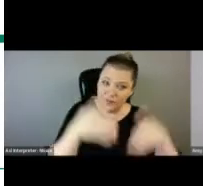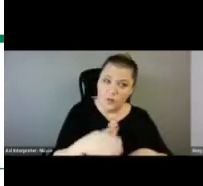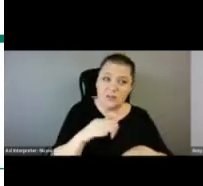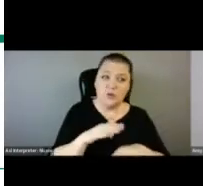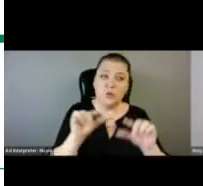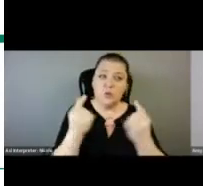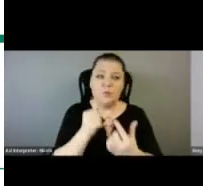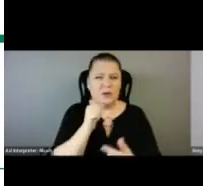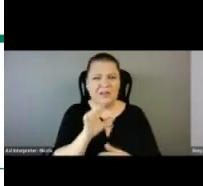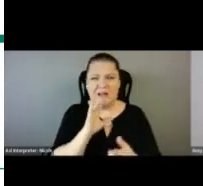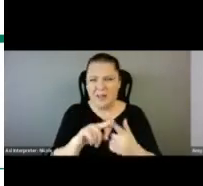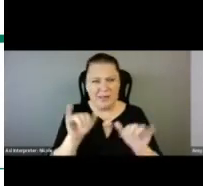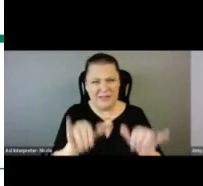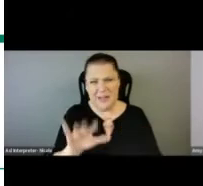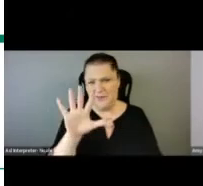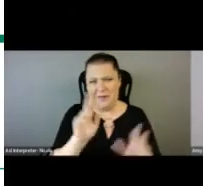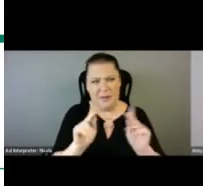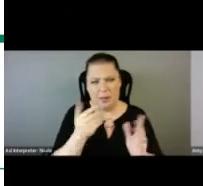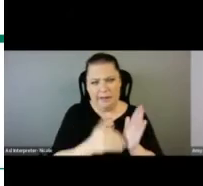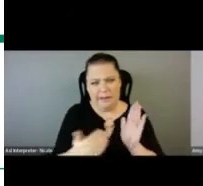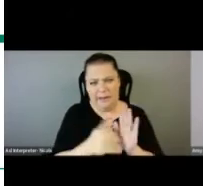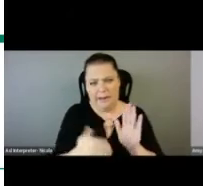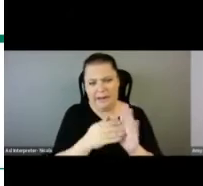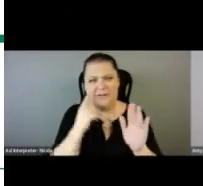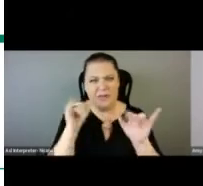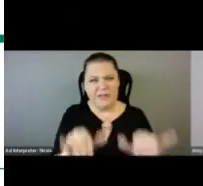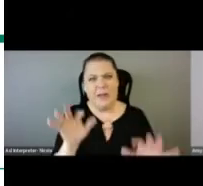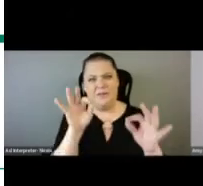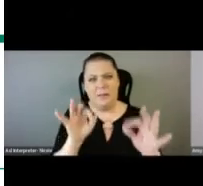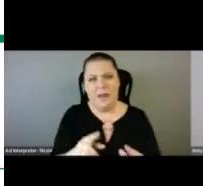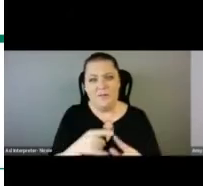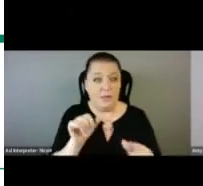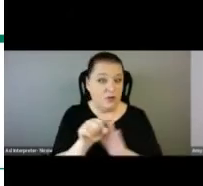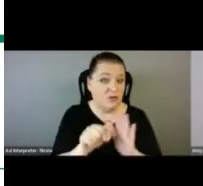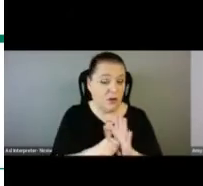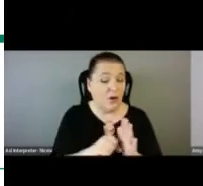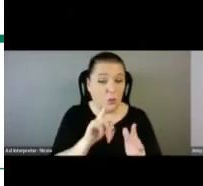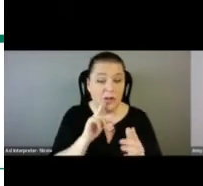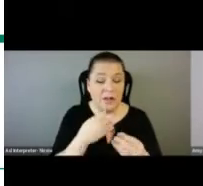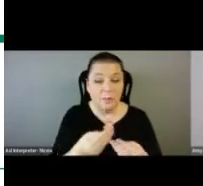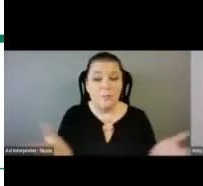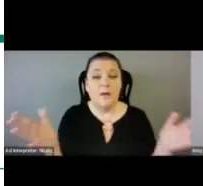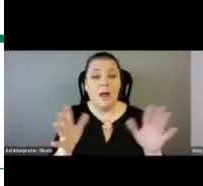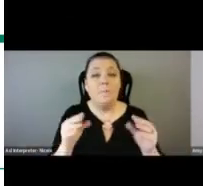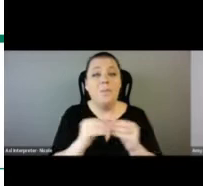same five people to get the feedback that we need for the state. We're more branching out. And we're hoping that the